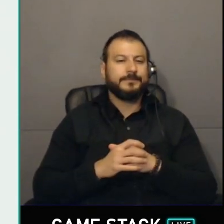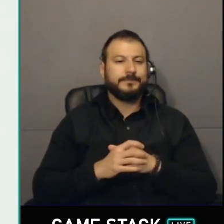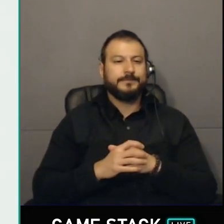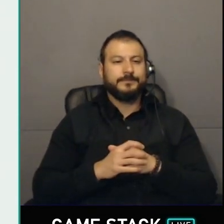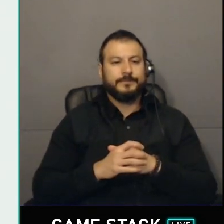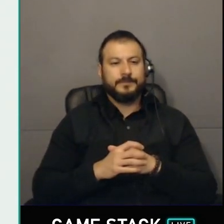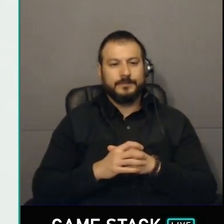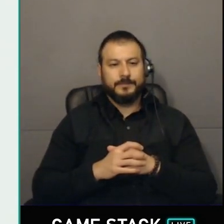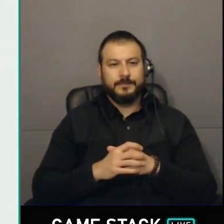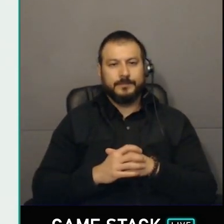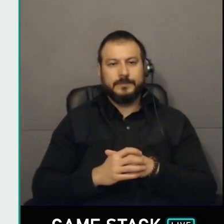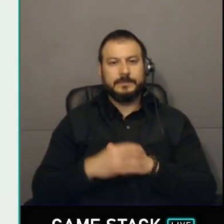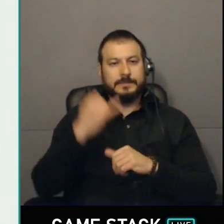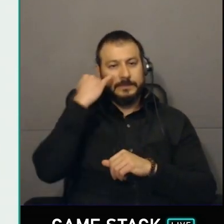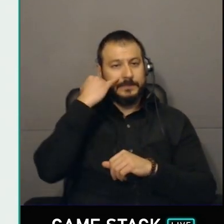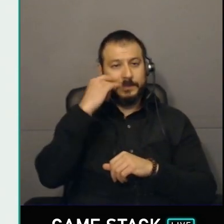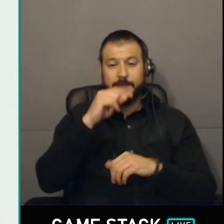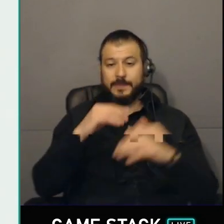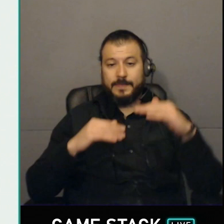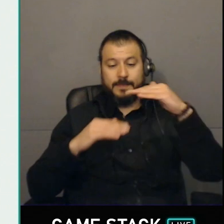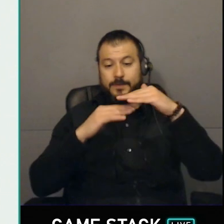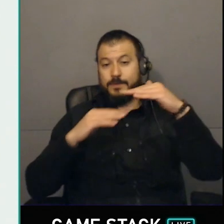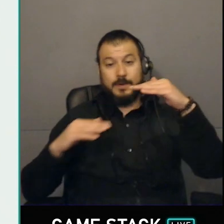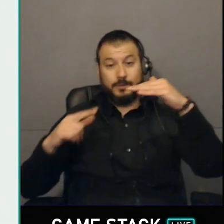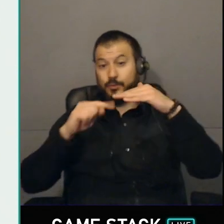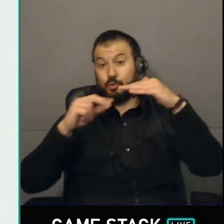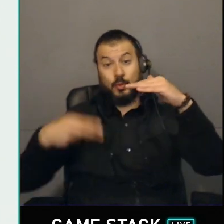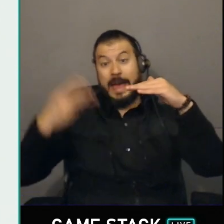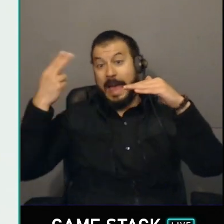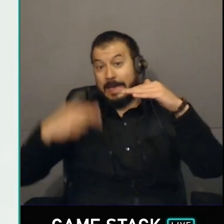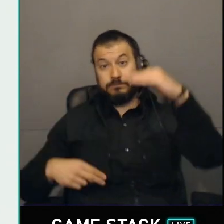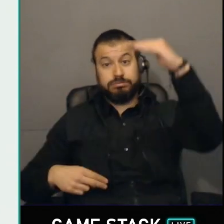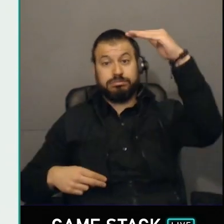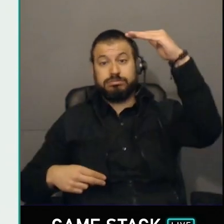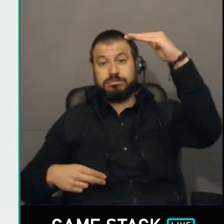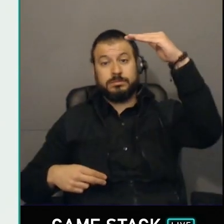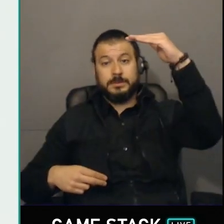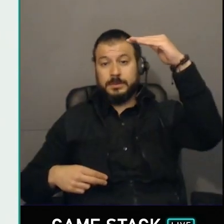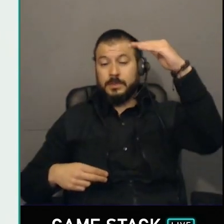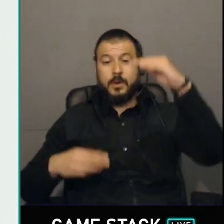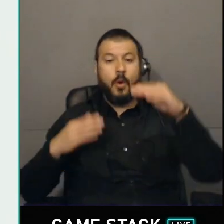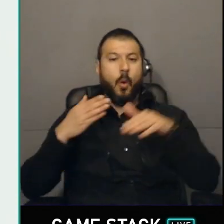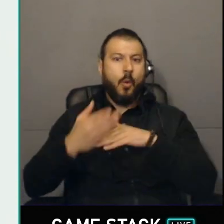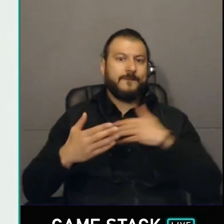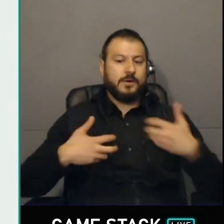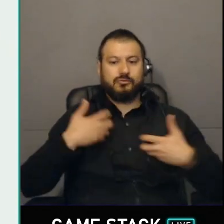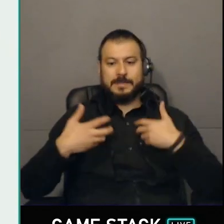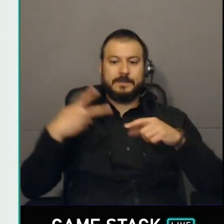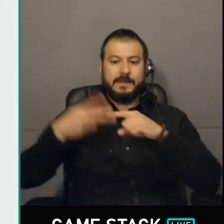If our threshold is too high, we’re overly aggressively clipping, and we're going to lead again,